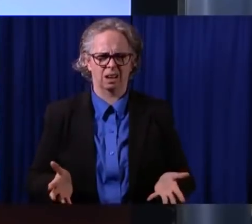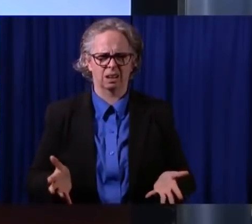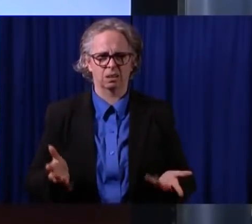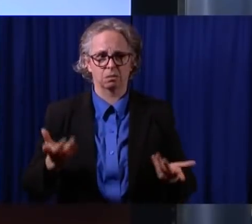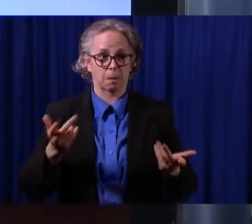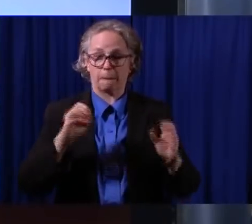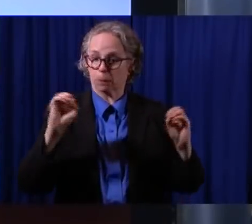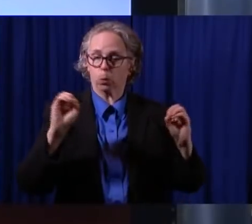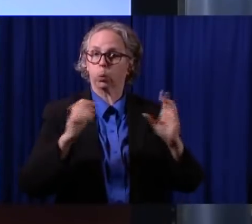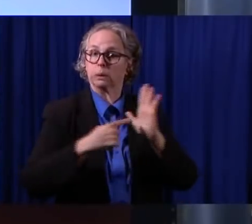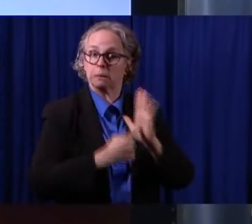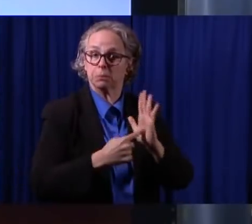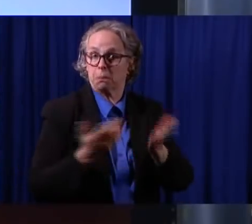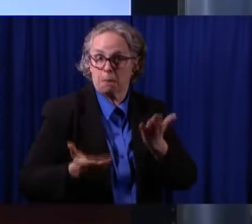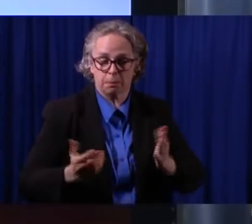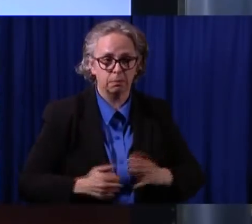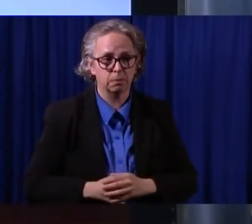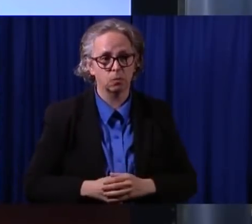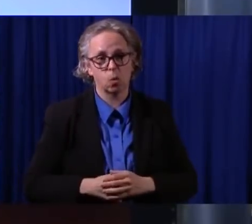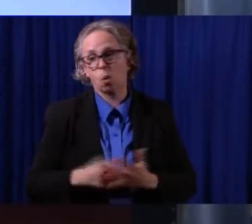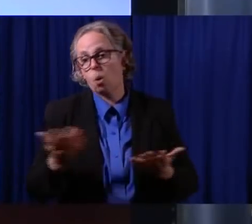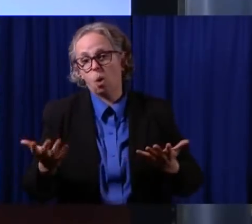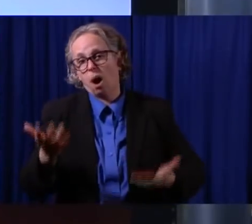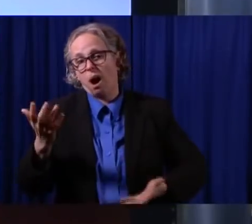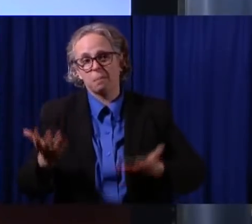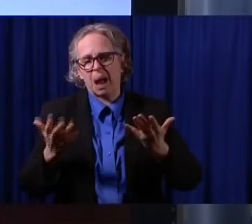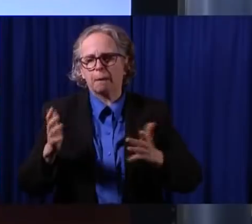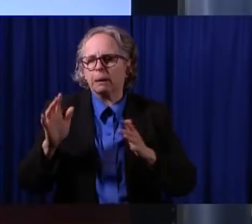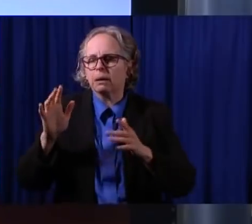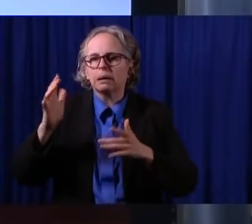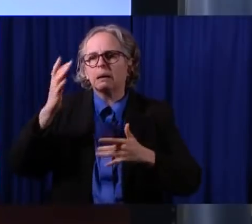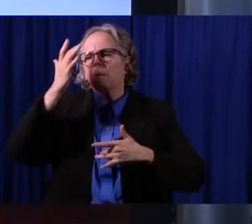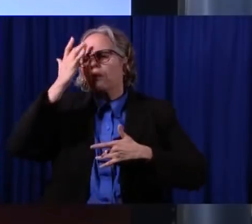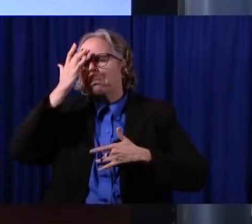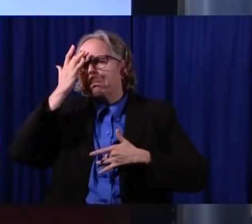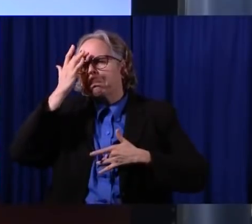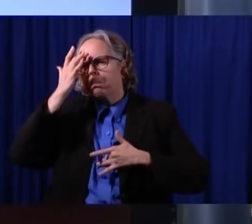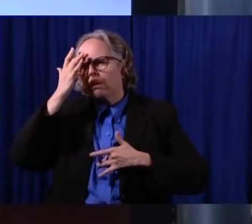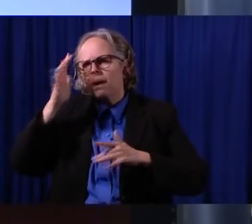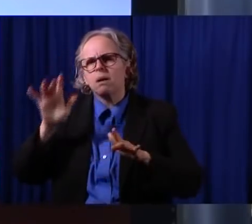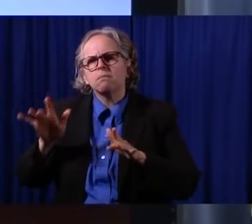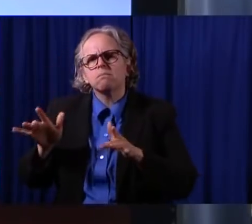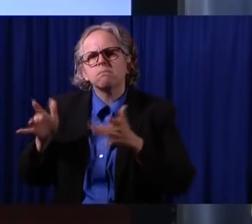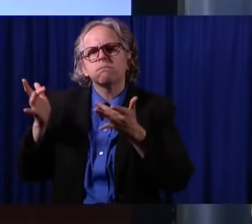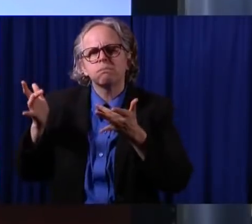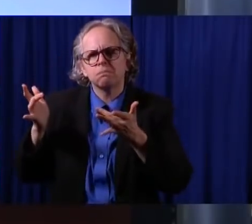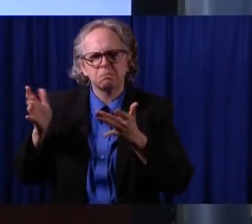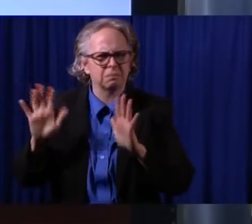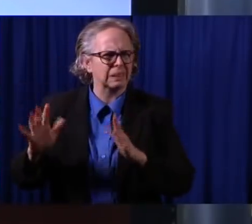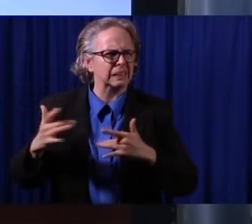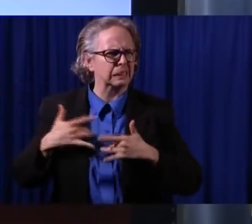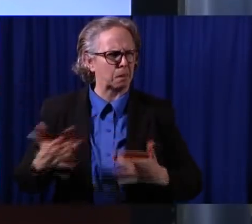RIGHT. THE VAST MAJORITY OF CHILDREN ARE GOING TO DO GREAT! THEY ARE EITHER GOING TO HAVE